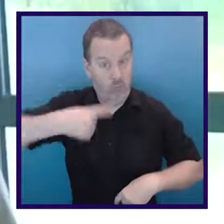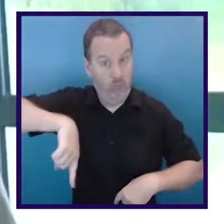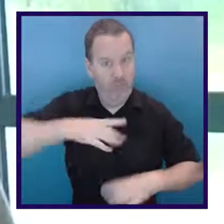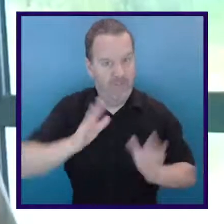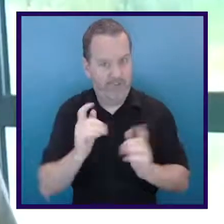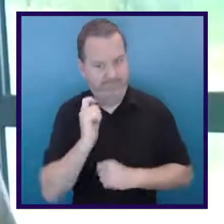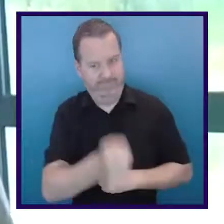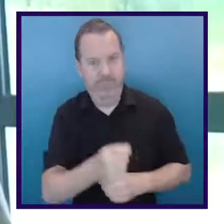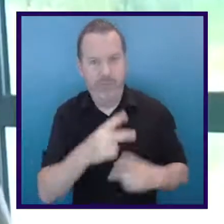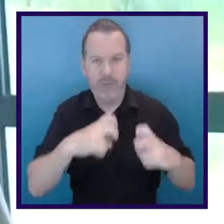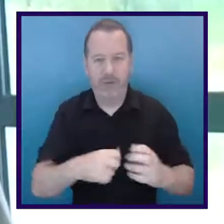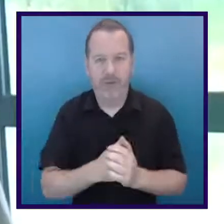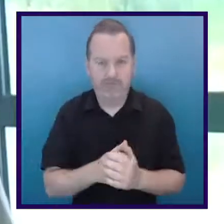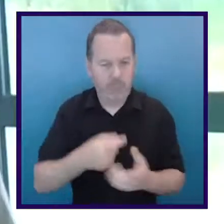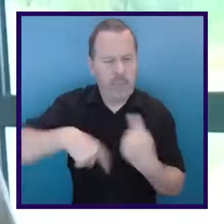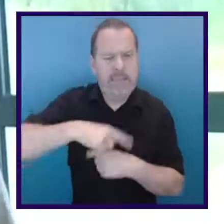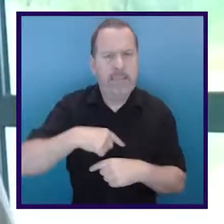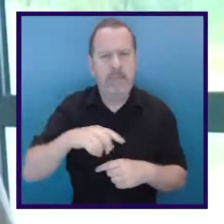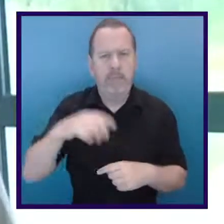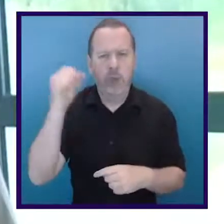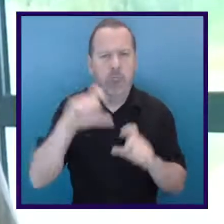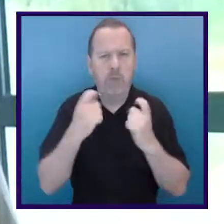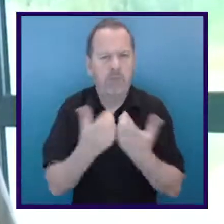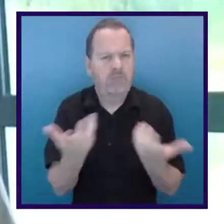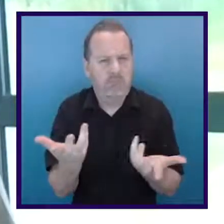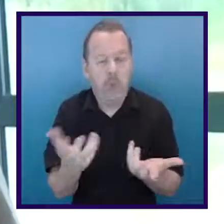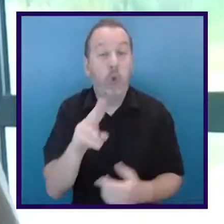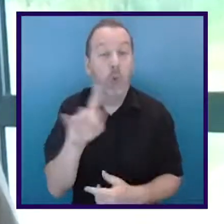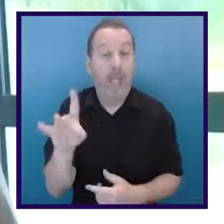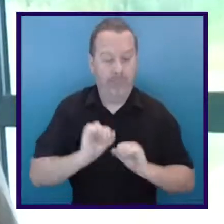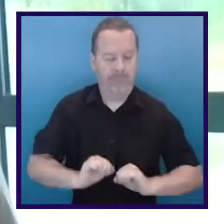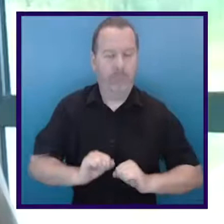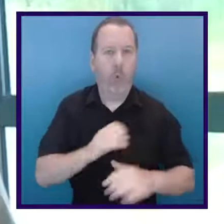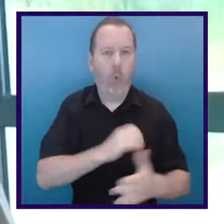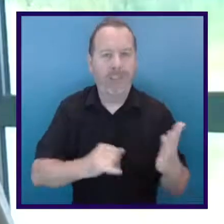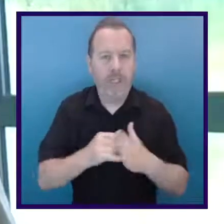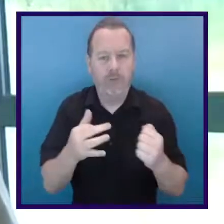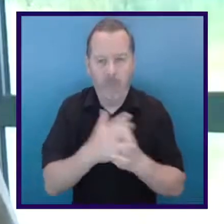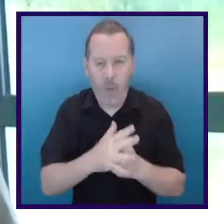The British Council is the UK’s organisation for international education and cultural relations,